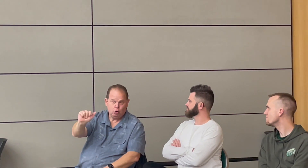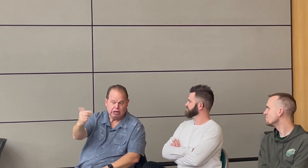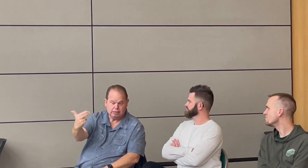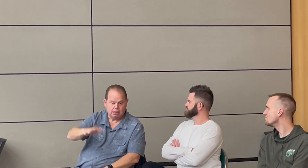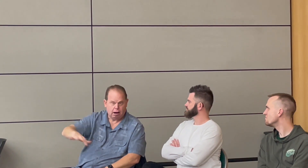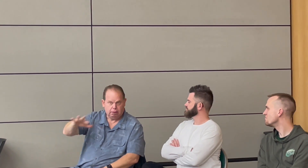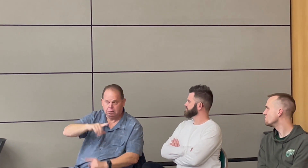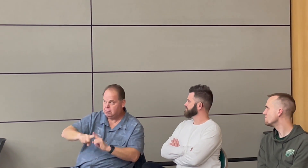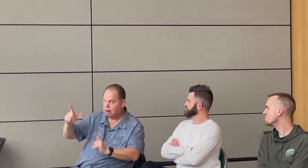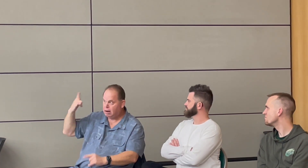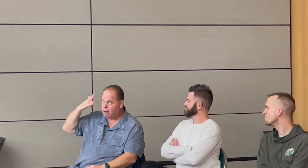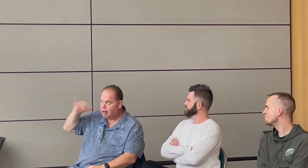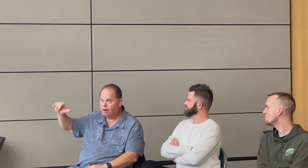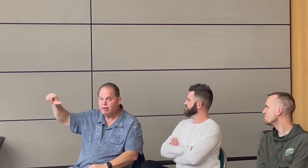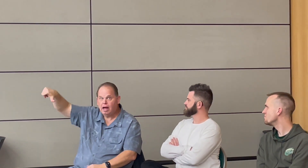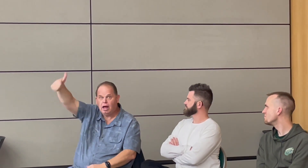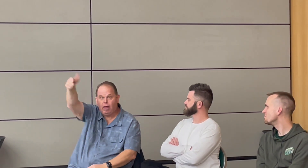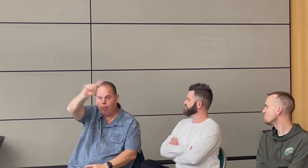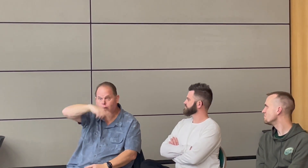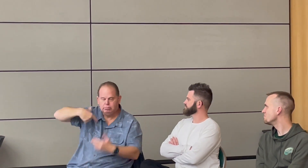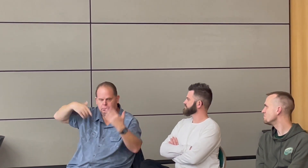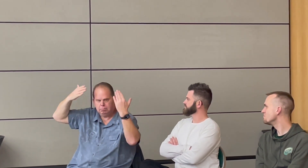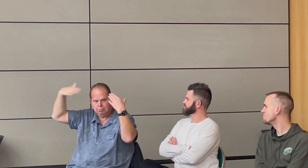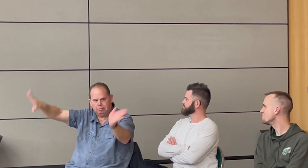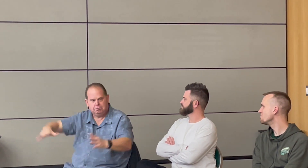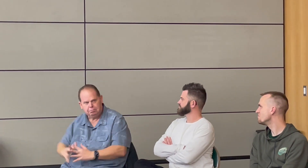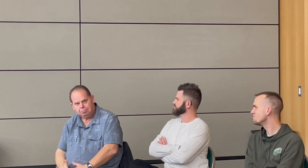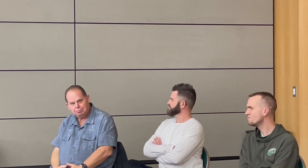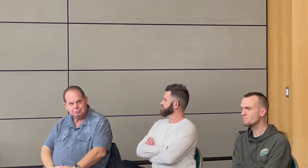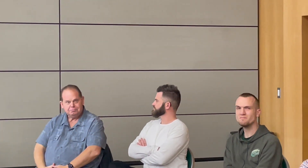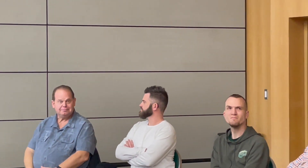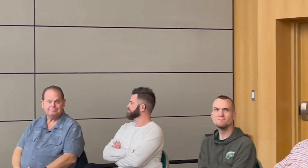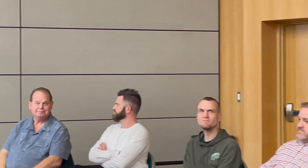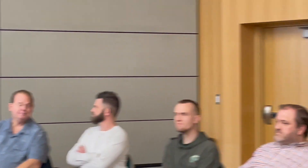these guys here I don't know if it was different in Utah or in California but uh that's my